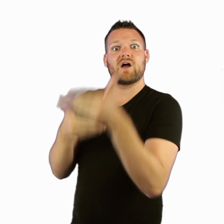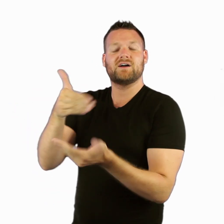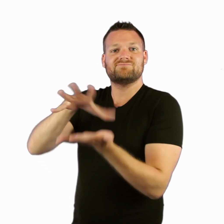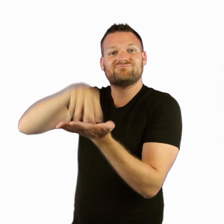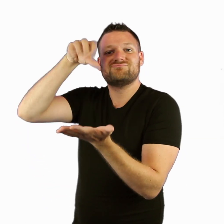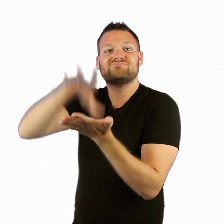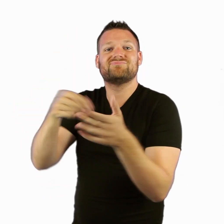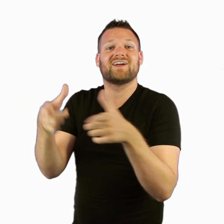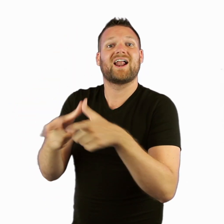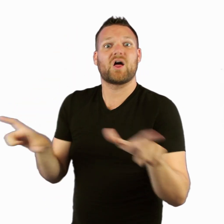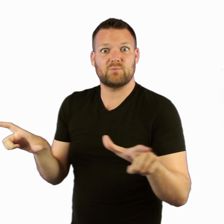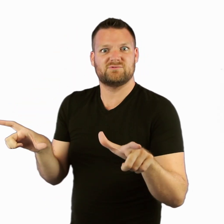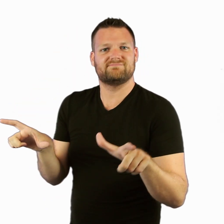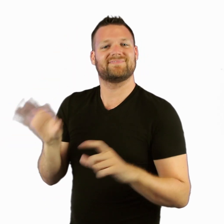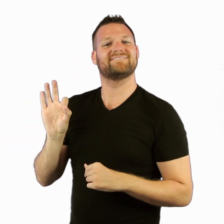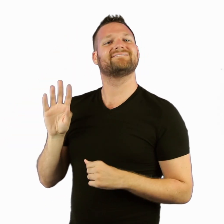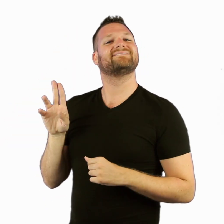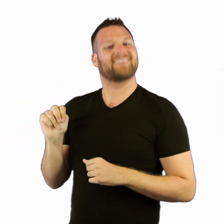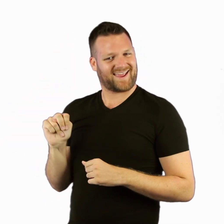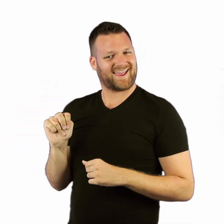to make the process of learning language F U N!